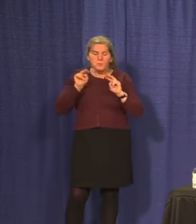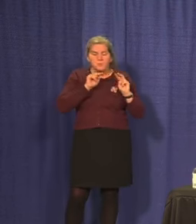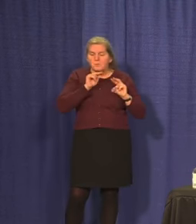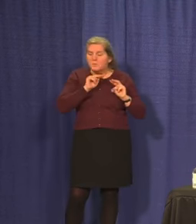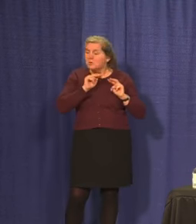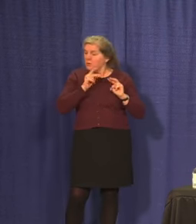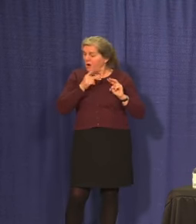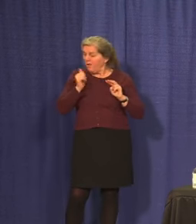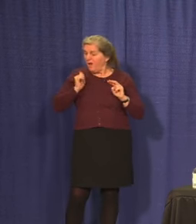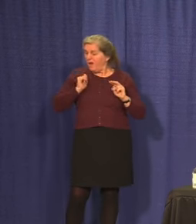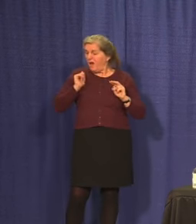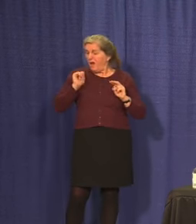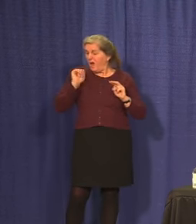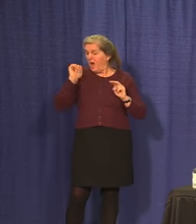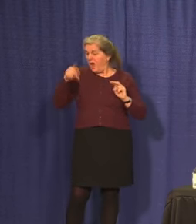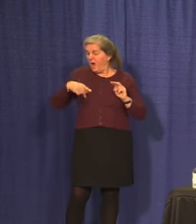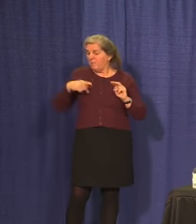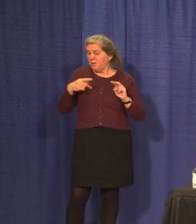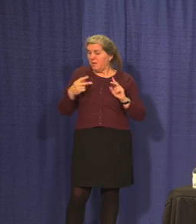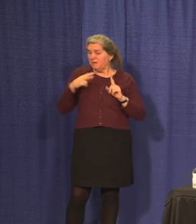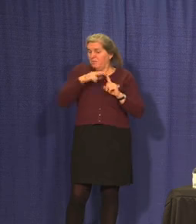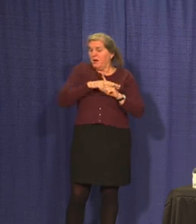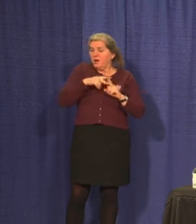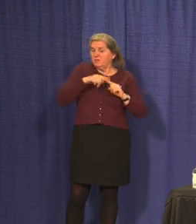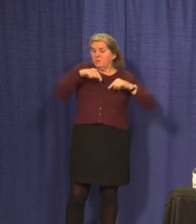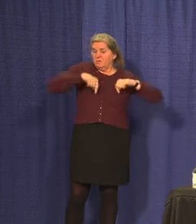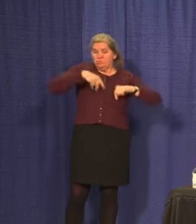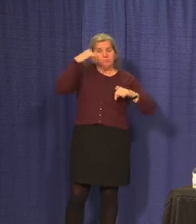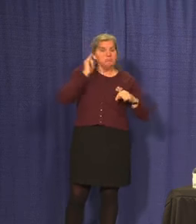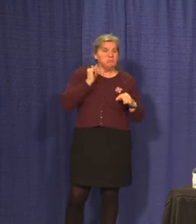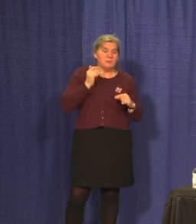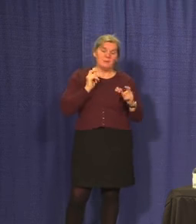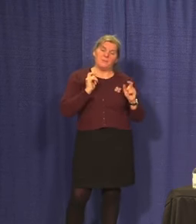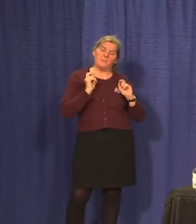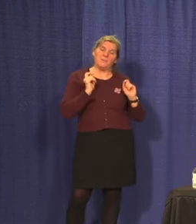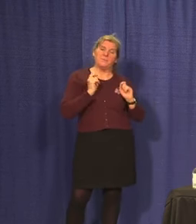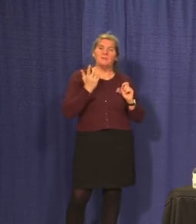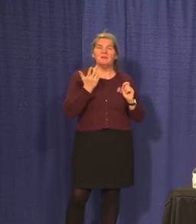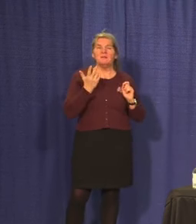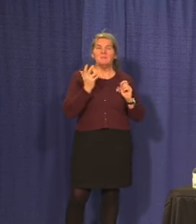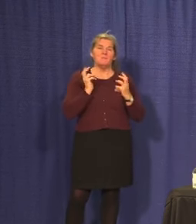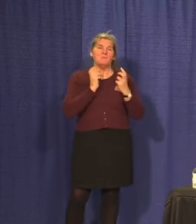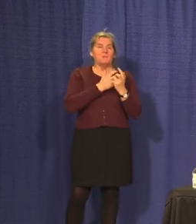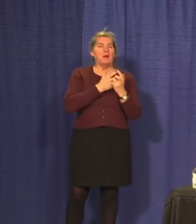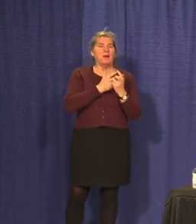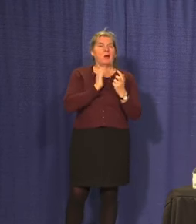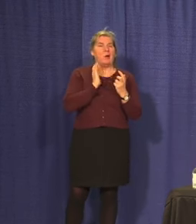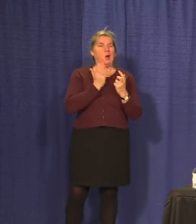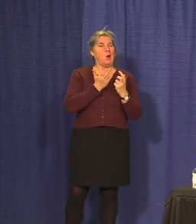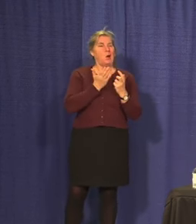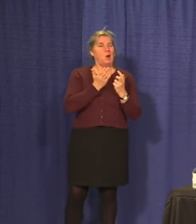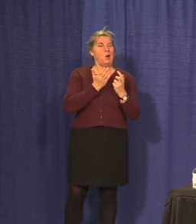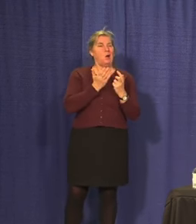APP MIGHT BE EITHER ADJUSTED TO BE MORE APPROPRIATE FOR US AS A